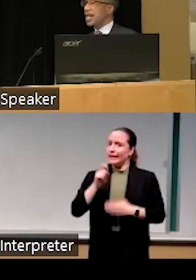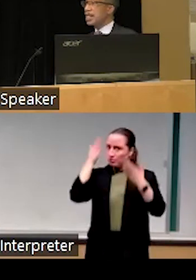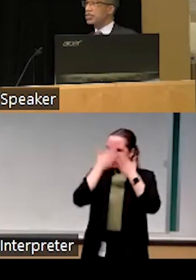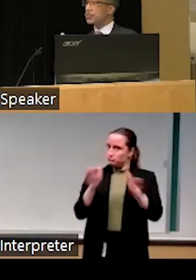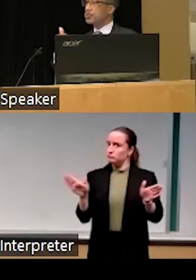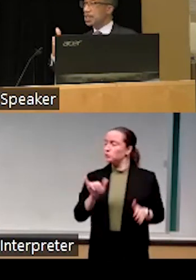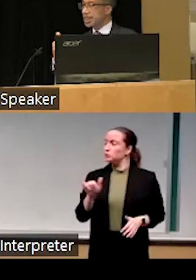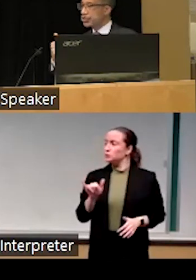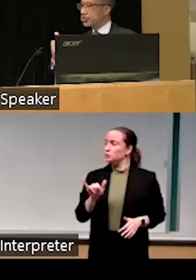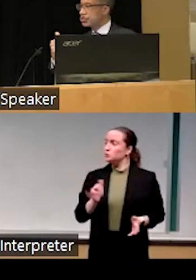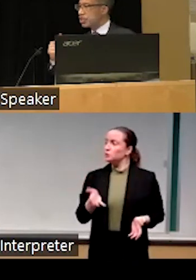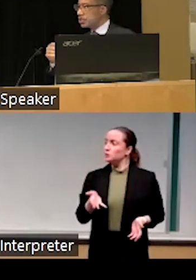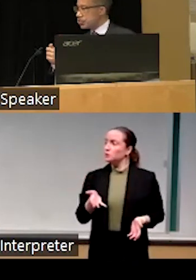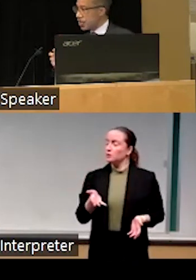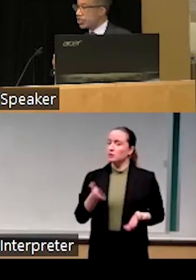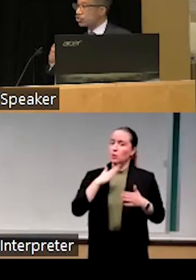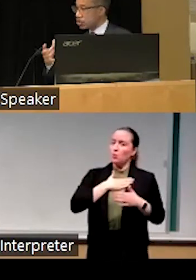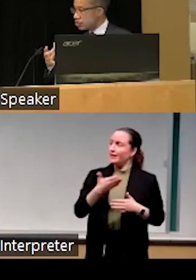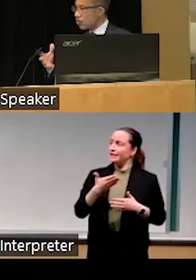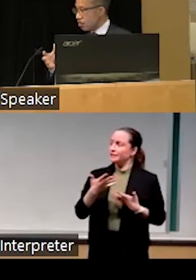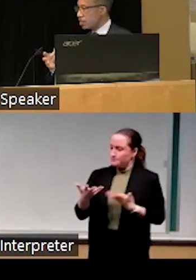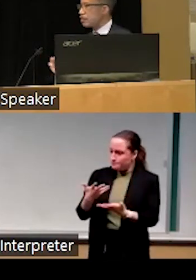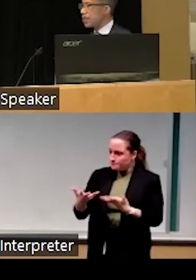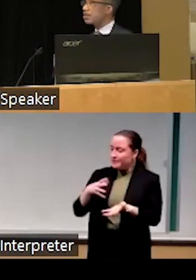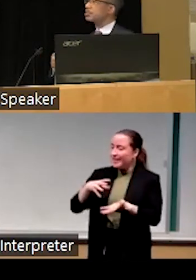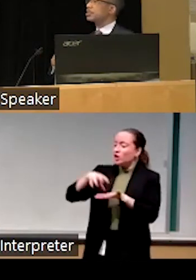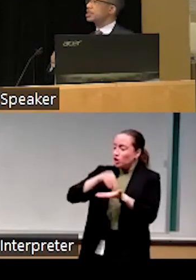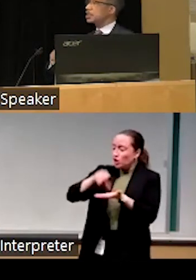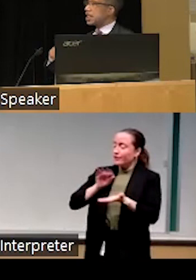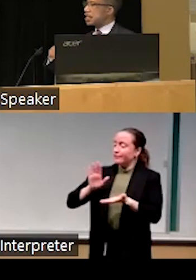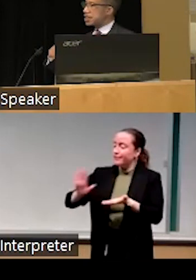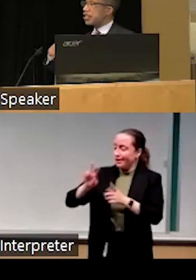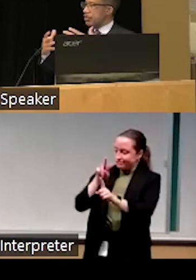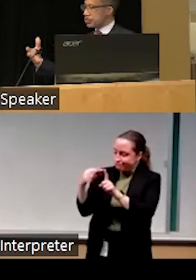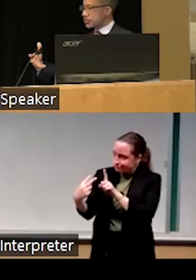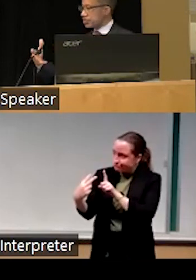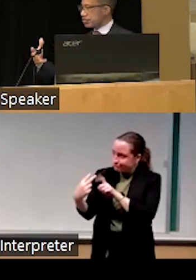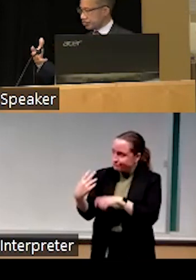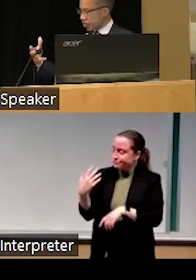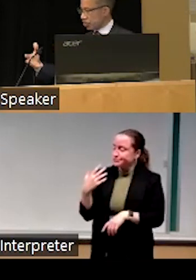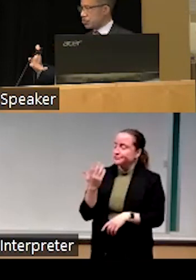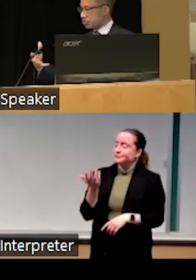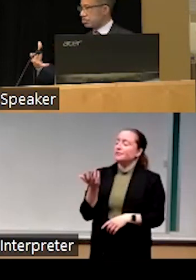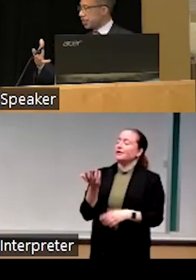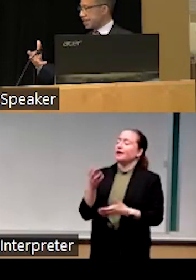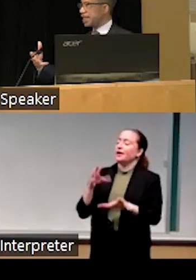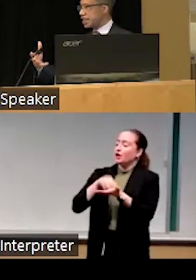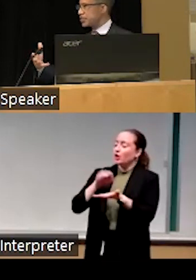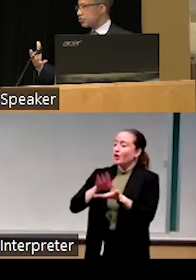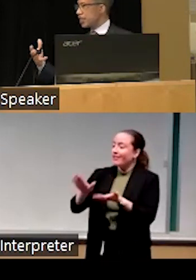um and willing to to try to learn more about uh another's cultural identity so